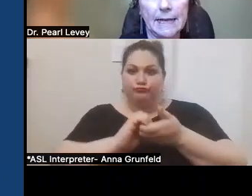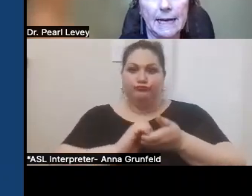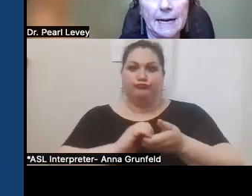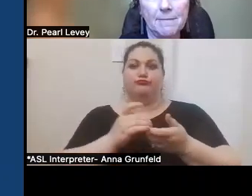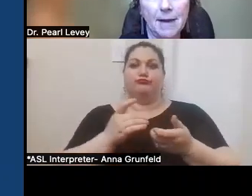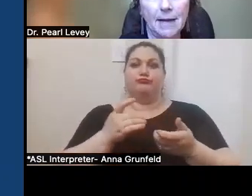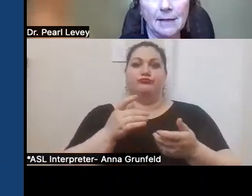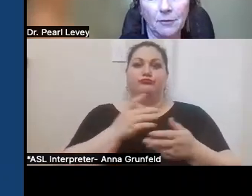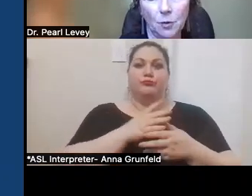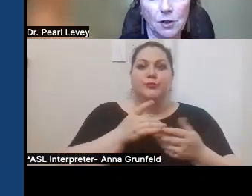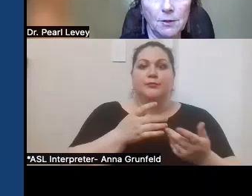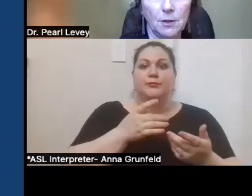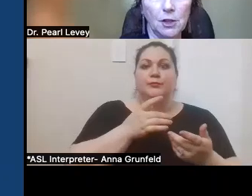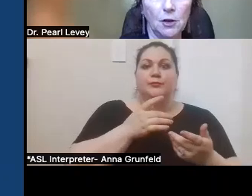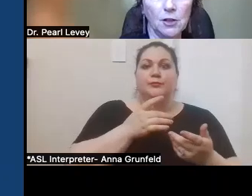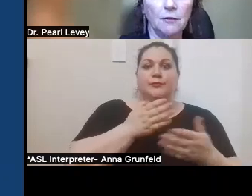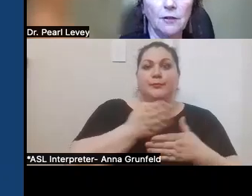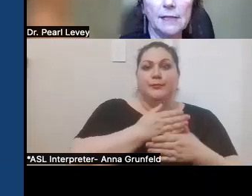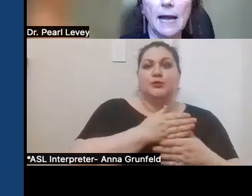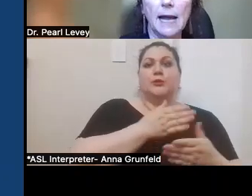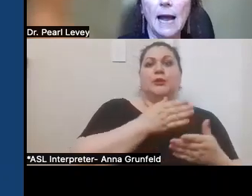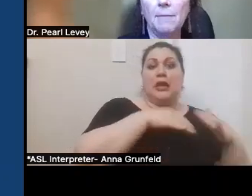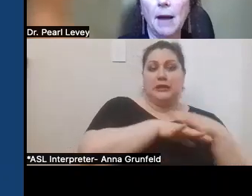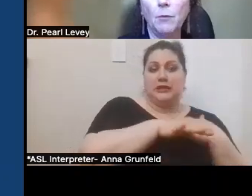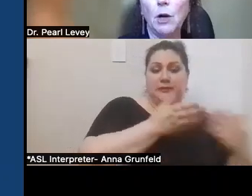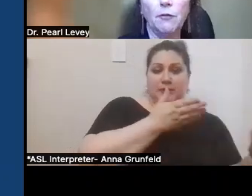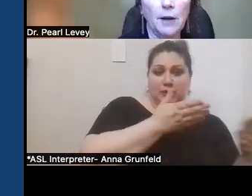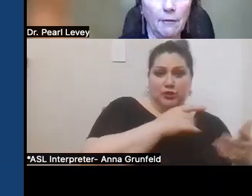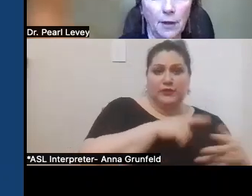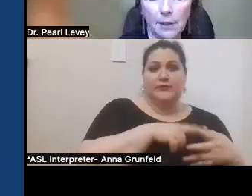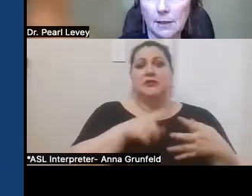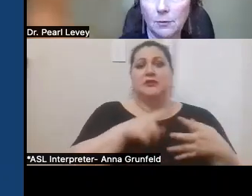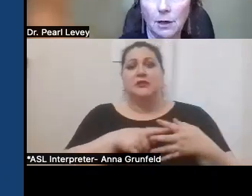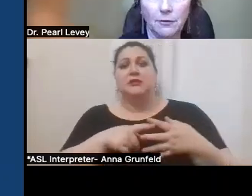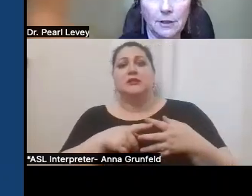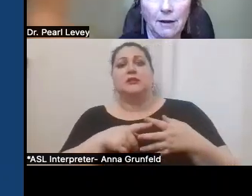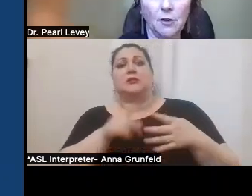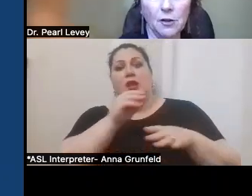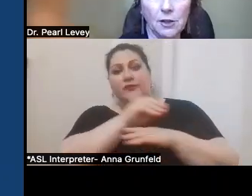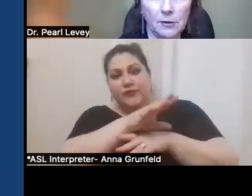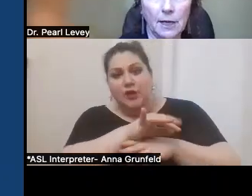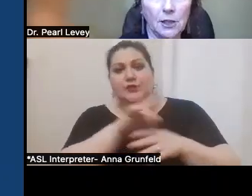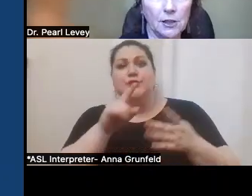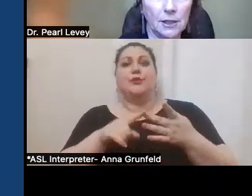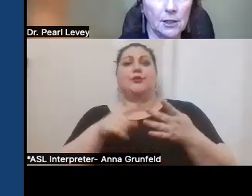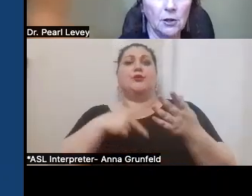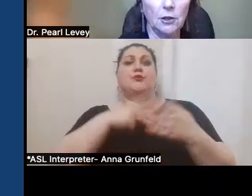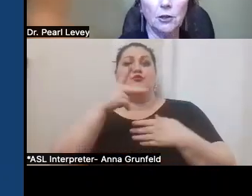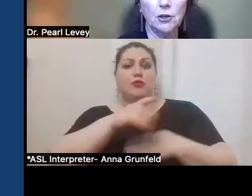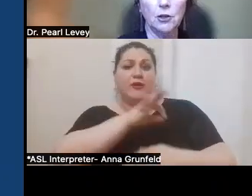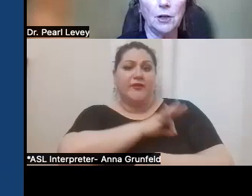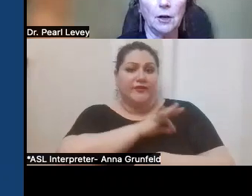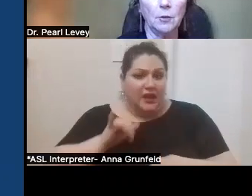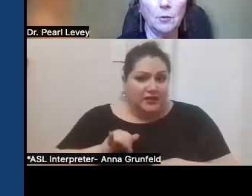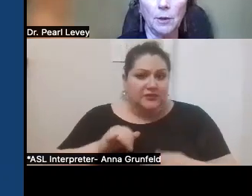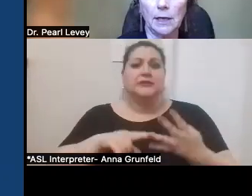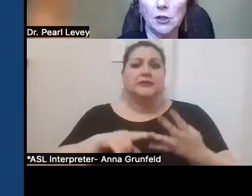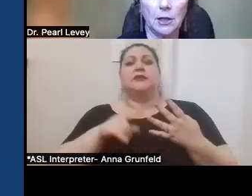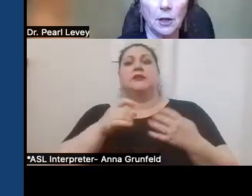And of course, Tony's office and we often have that we often have those conversations as Tony alluded to earlier on where we get together